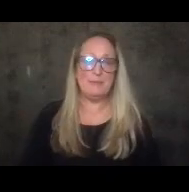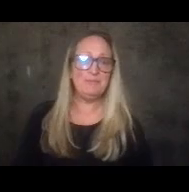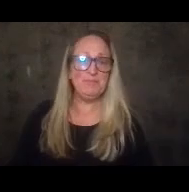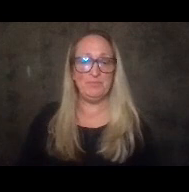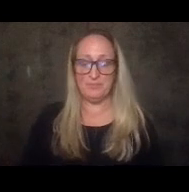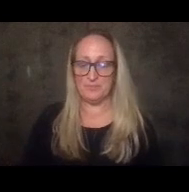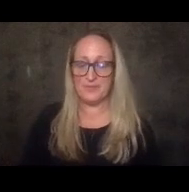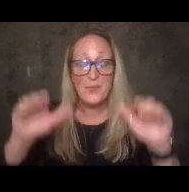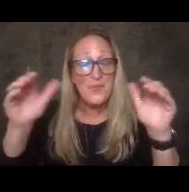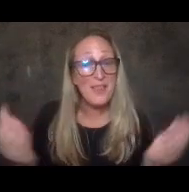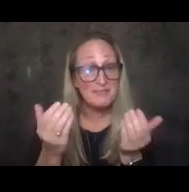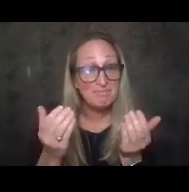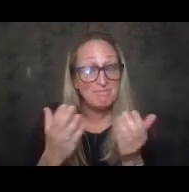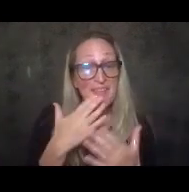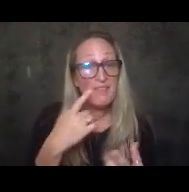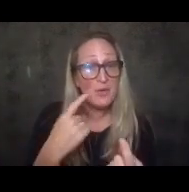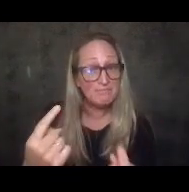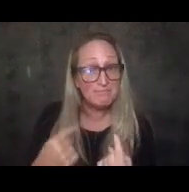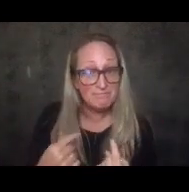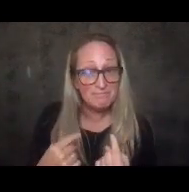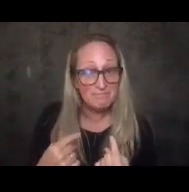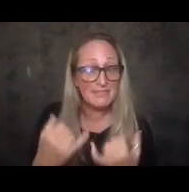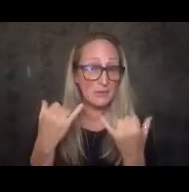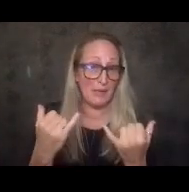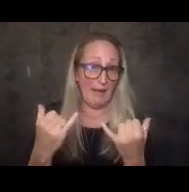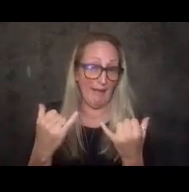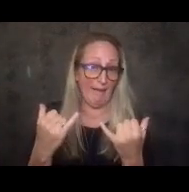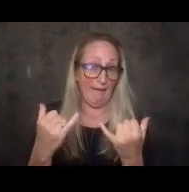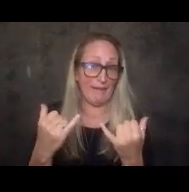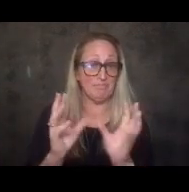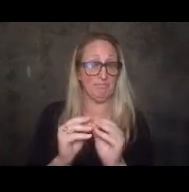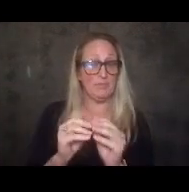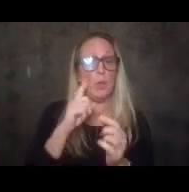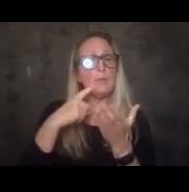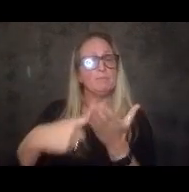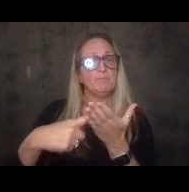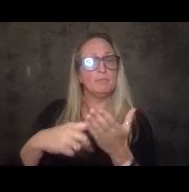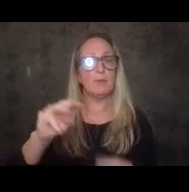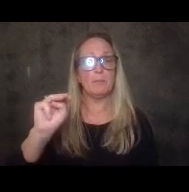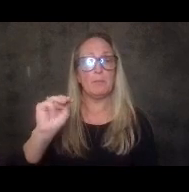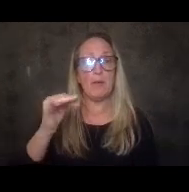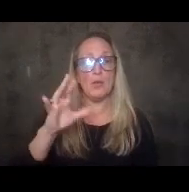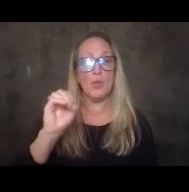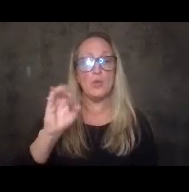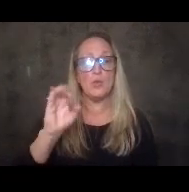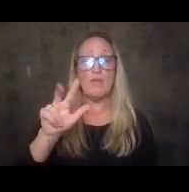Welcome everybody, thank you for coming to today's session today. We're going over Microsoft three, sixty five accessibility